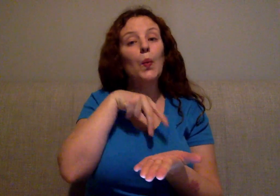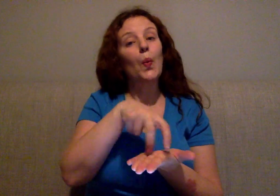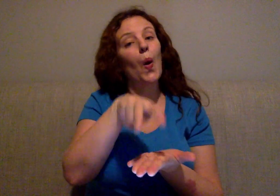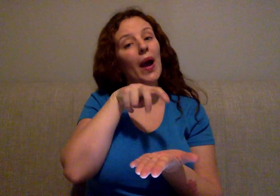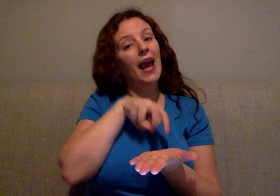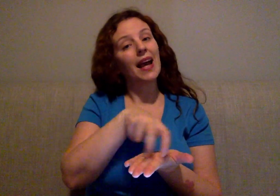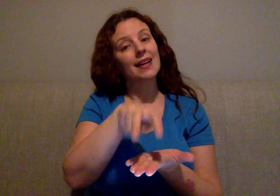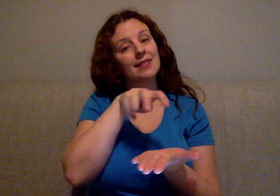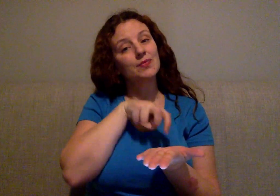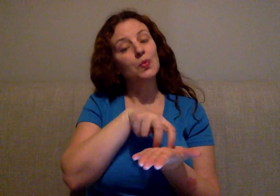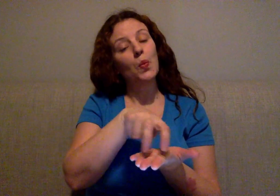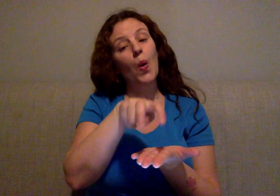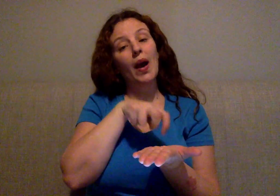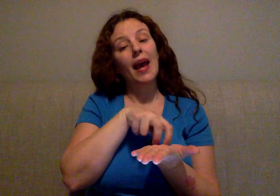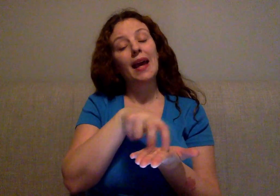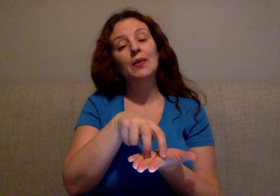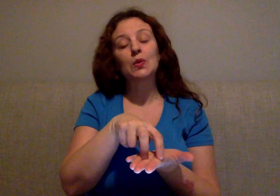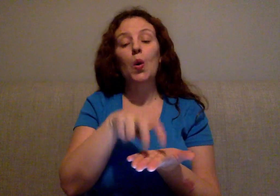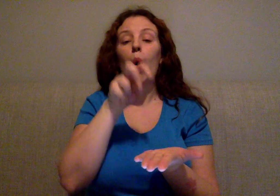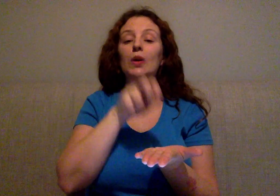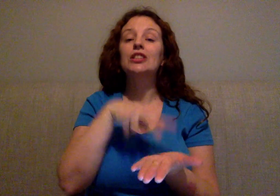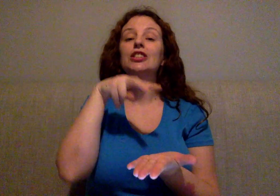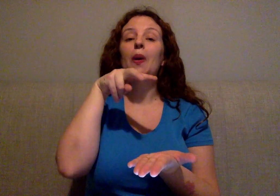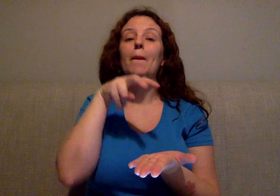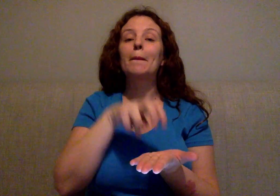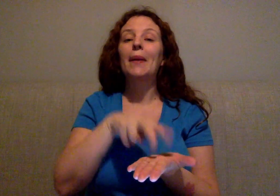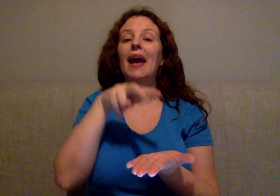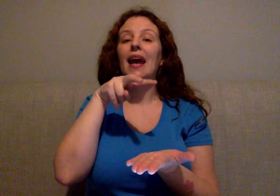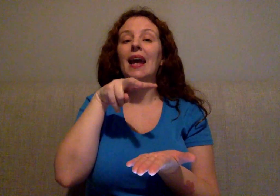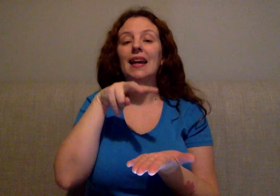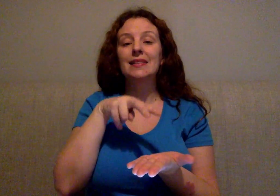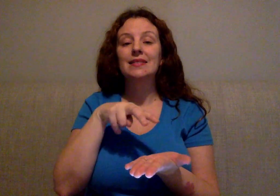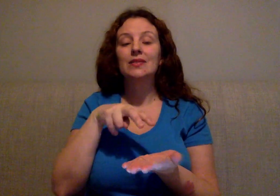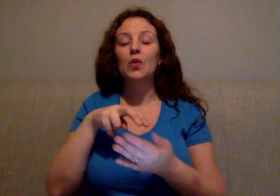Walking JUMPING